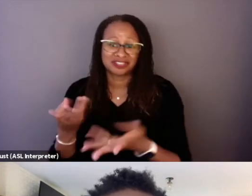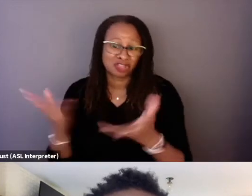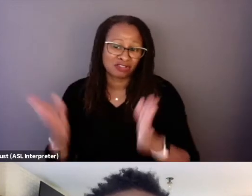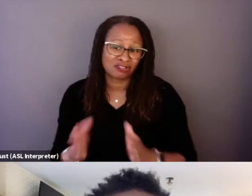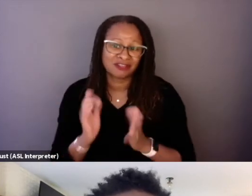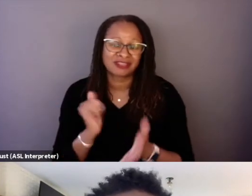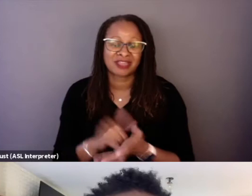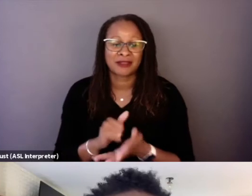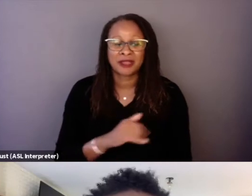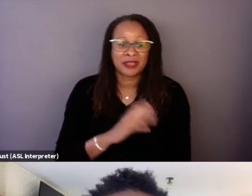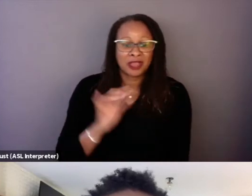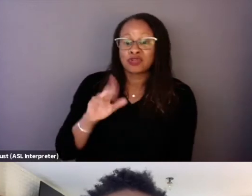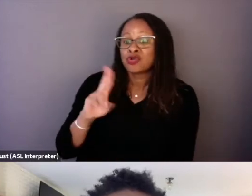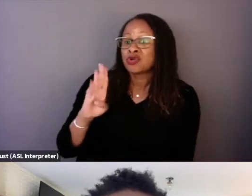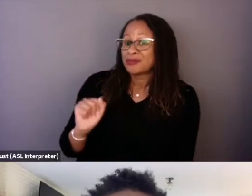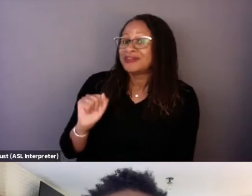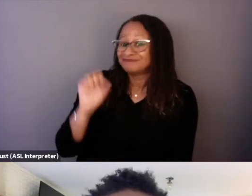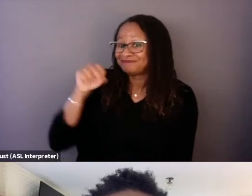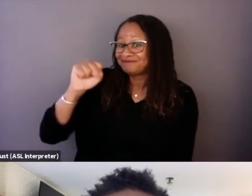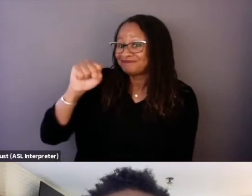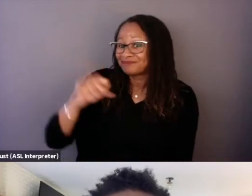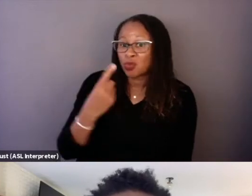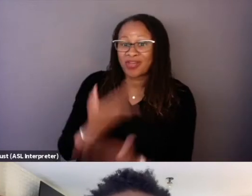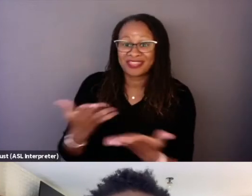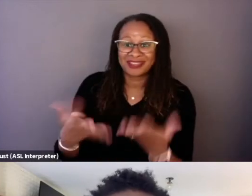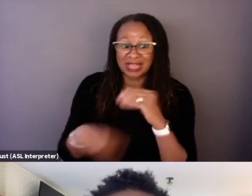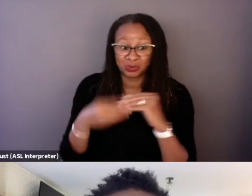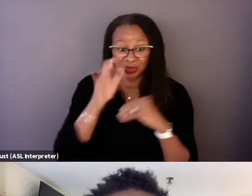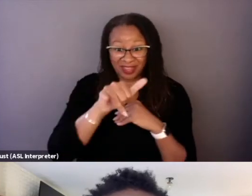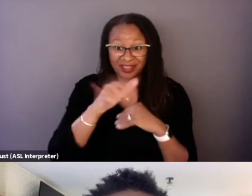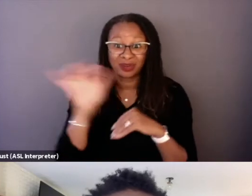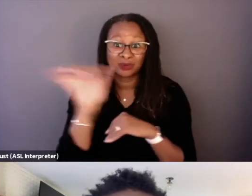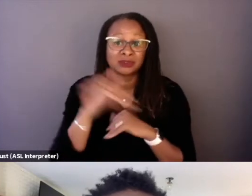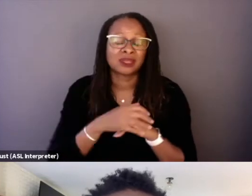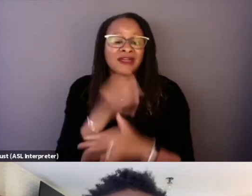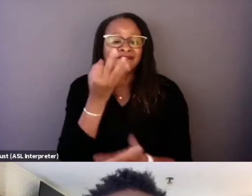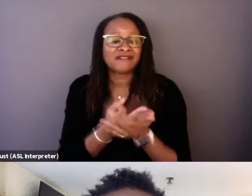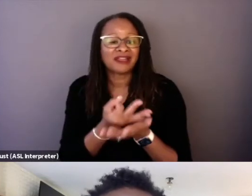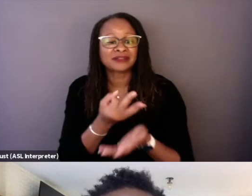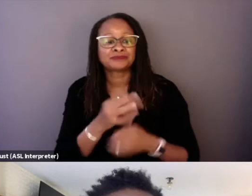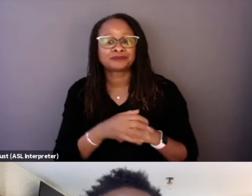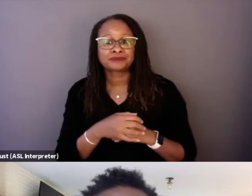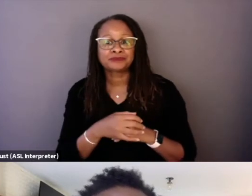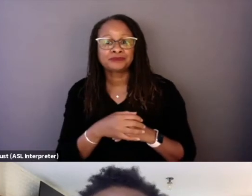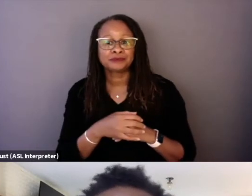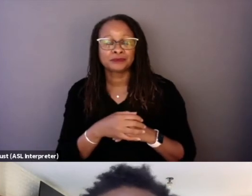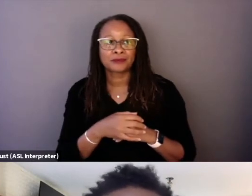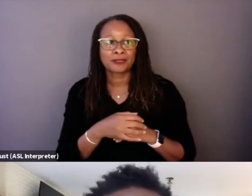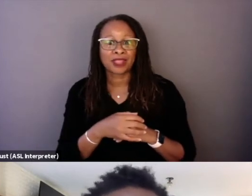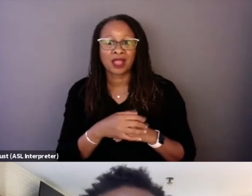And you know, one of the things, you know, on that note too, the fact that this whole thing, you know,